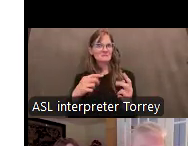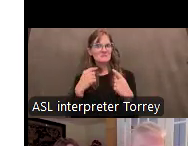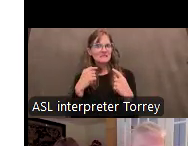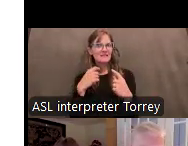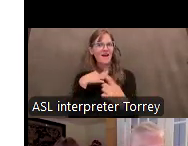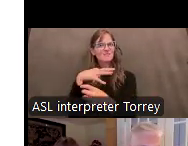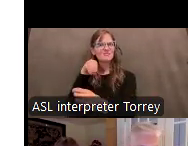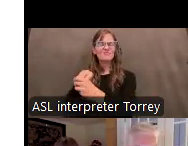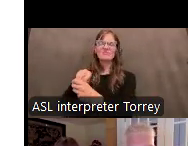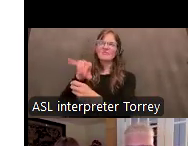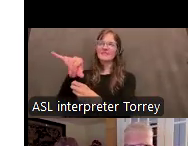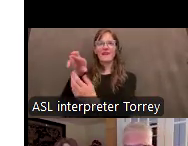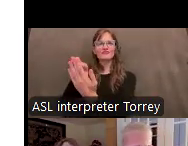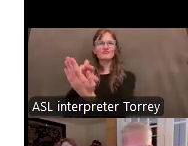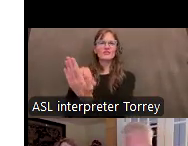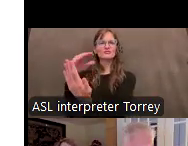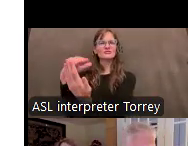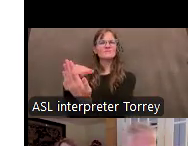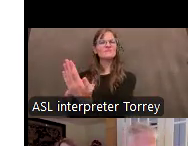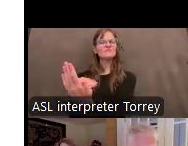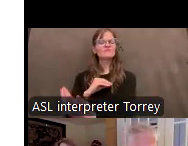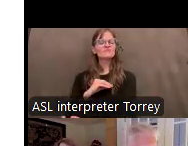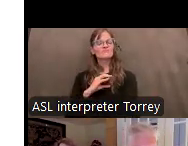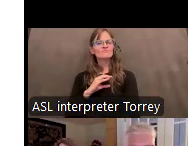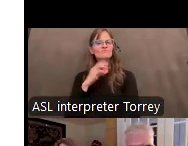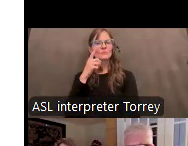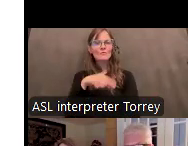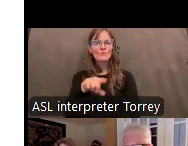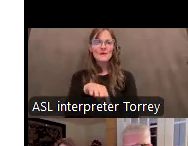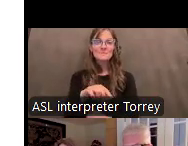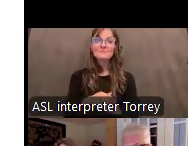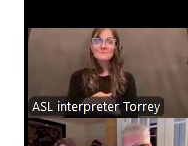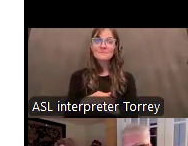We want to feature the additional credentials that CDCPs will gain while advancing their careers.